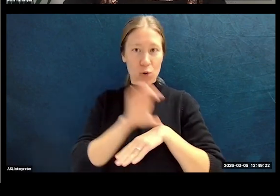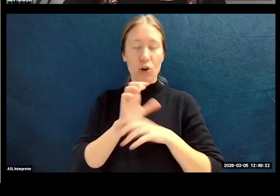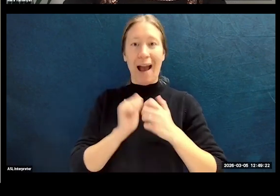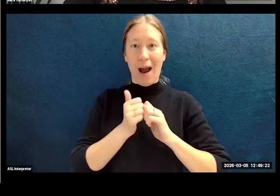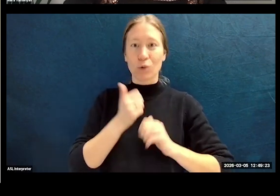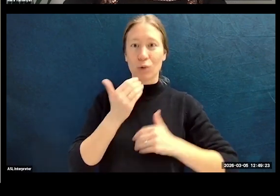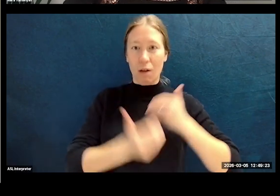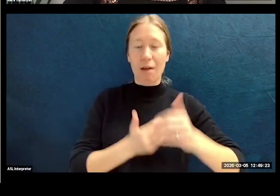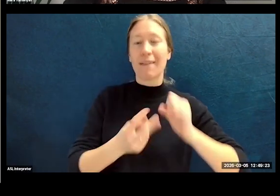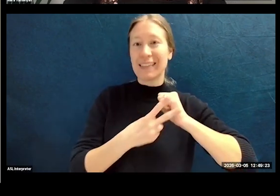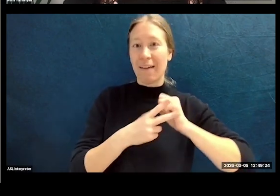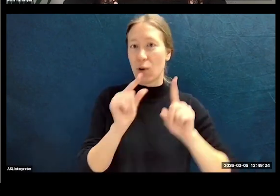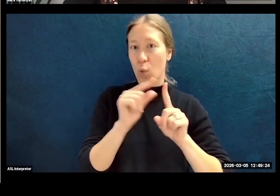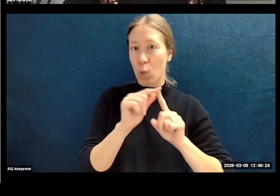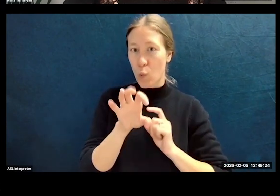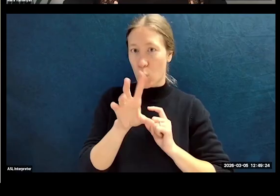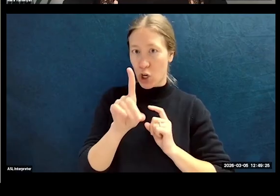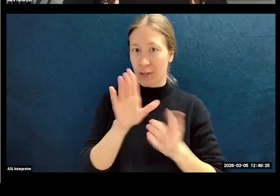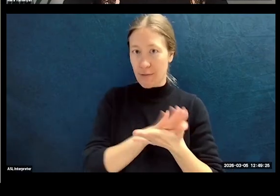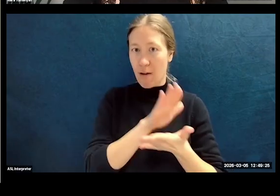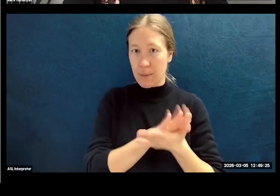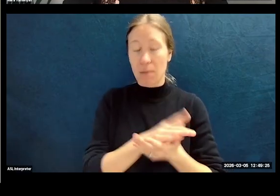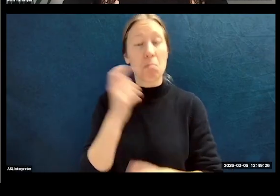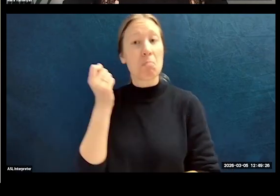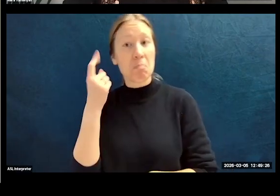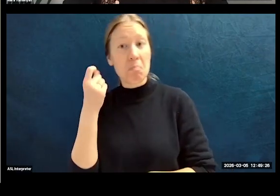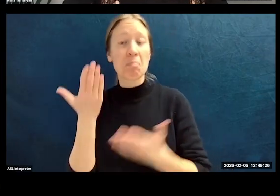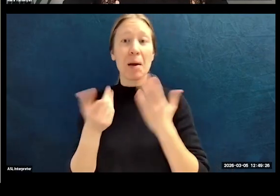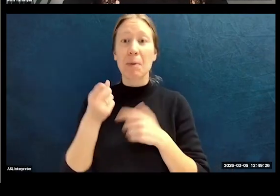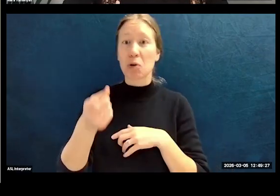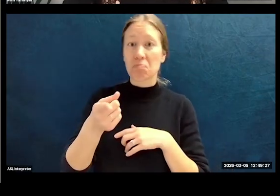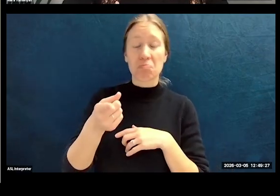However, you may have different technology.